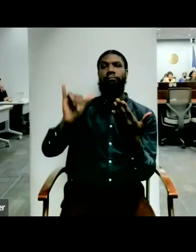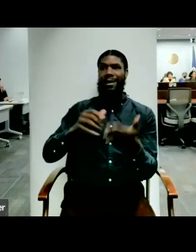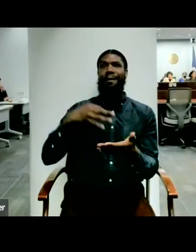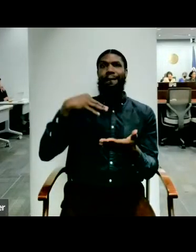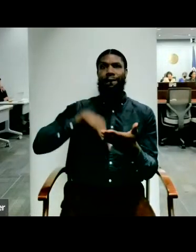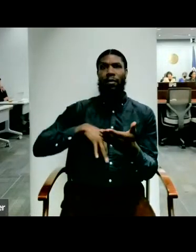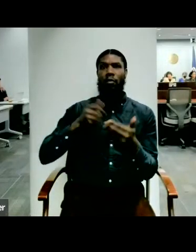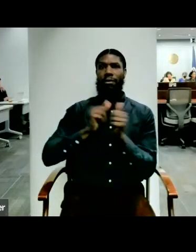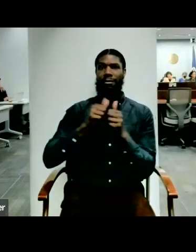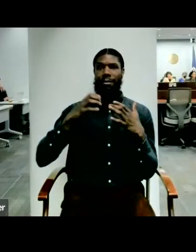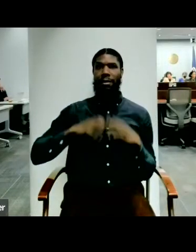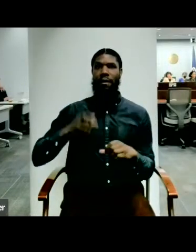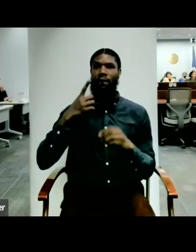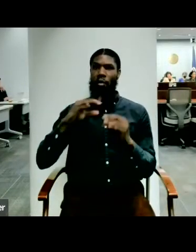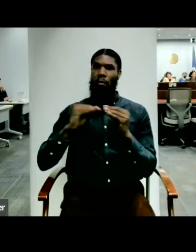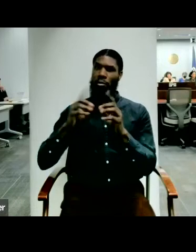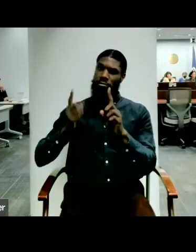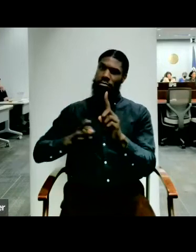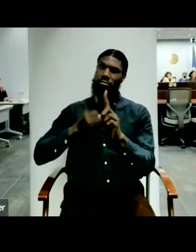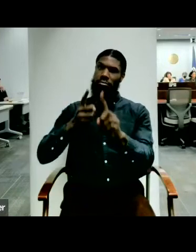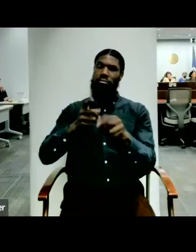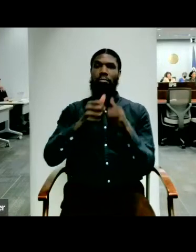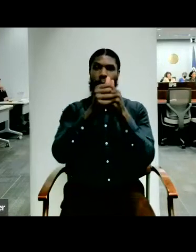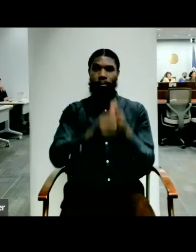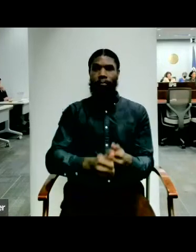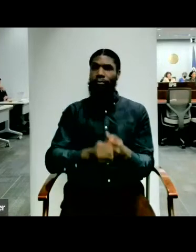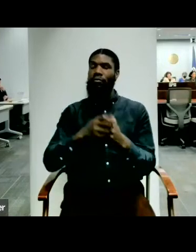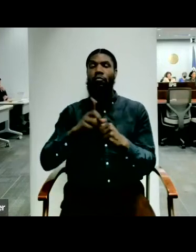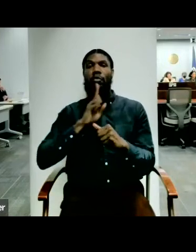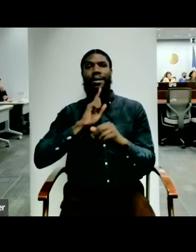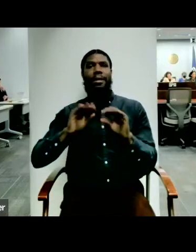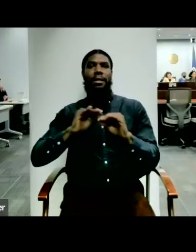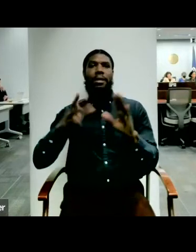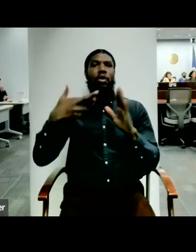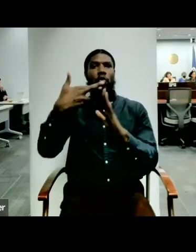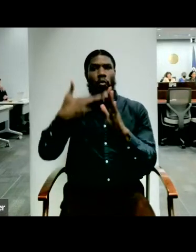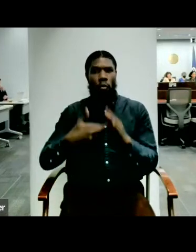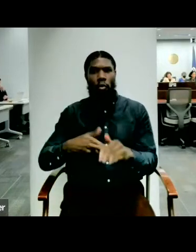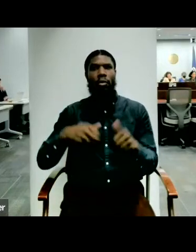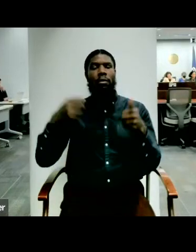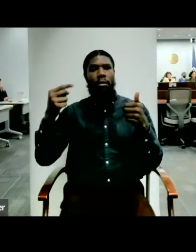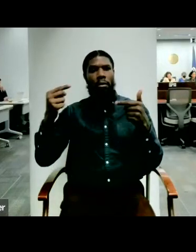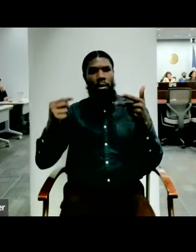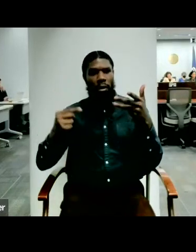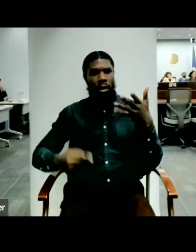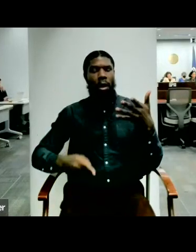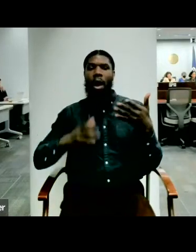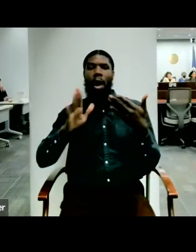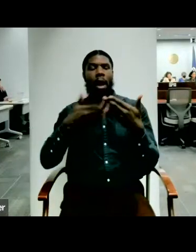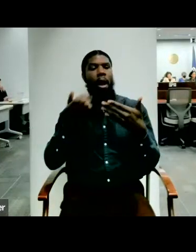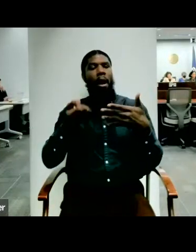It creates a nice well-defined set of parameters, people most companies will say look, you know,